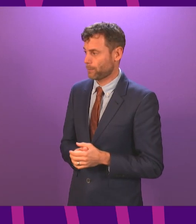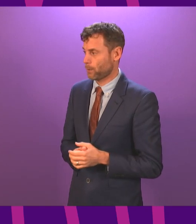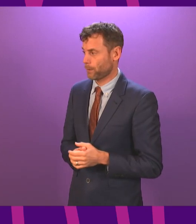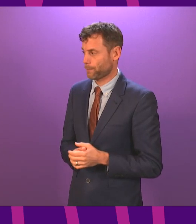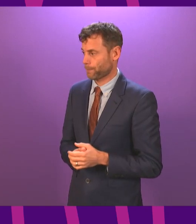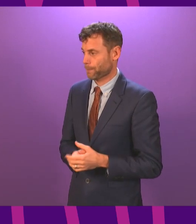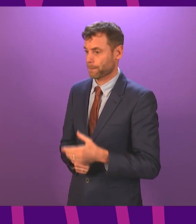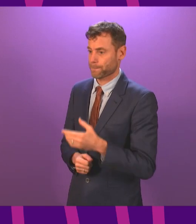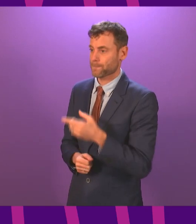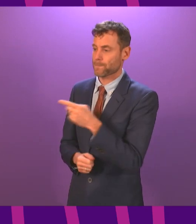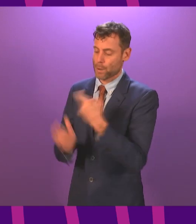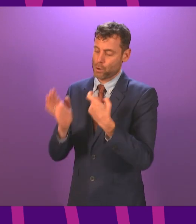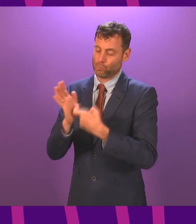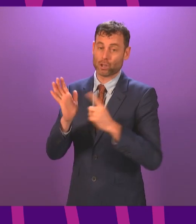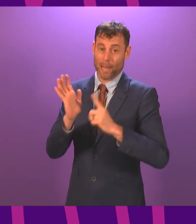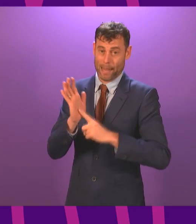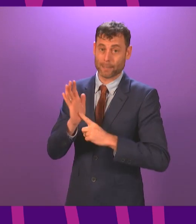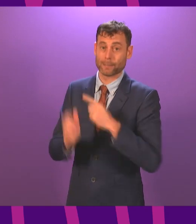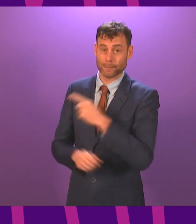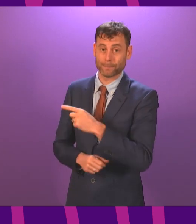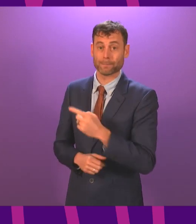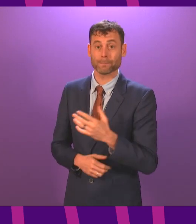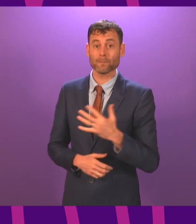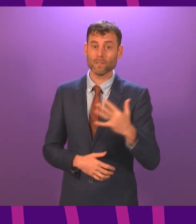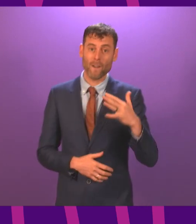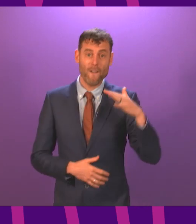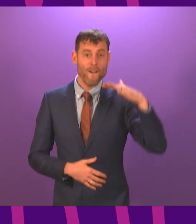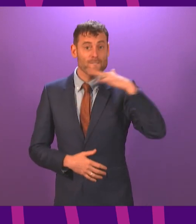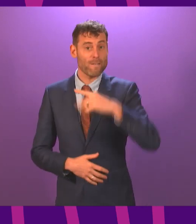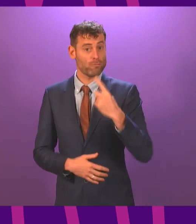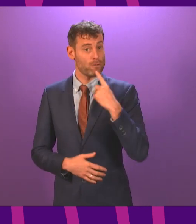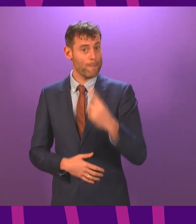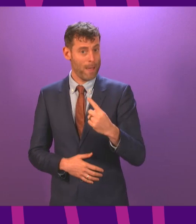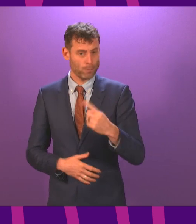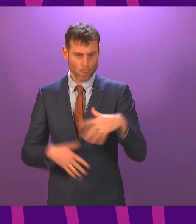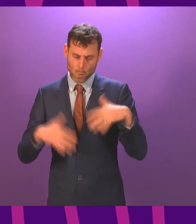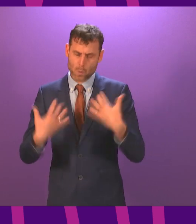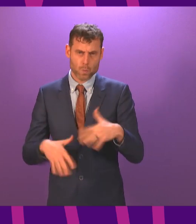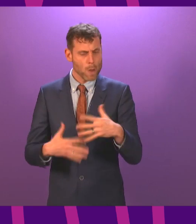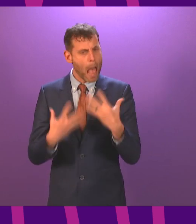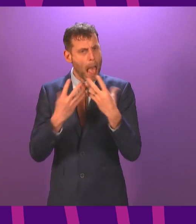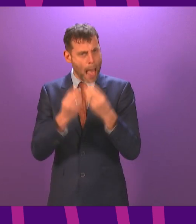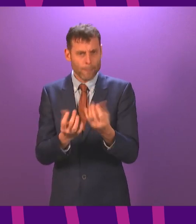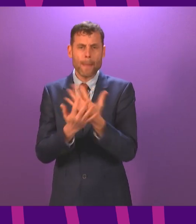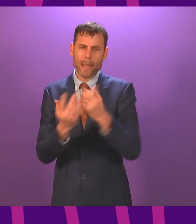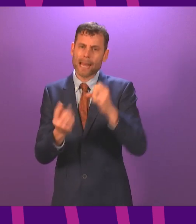Richard Leonard (Central Scotland) (Lab): £500 is a welcome gesture for the hard work